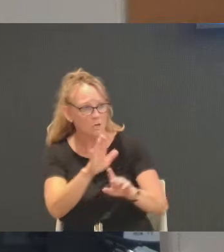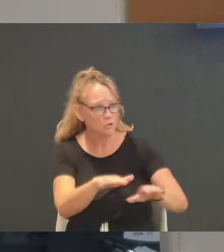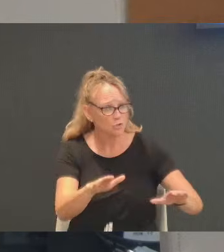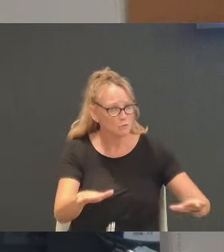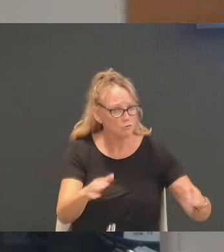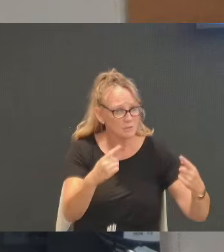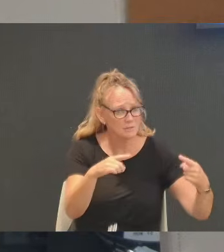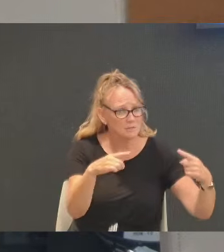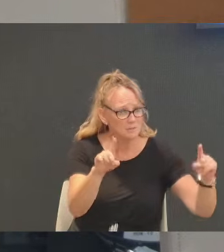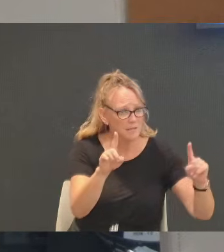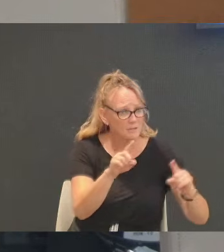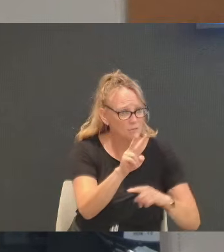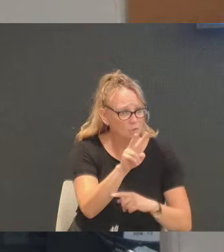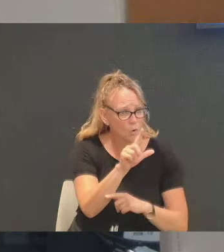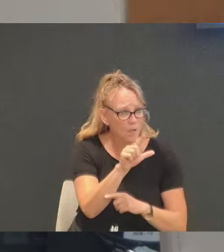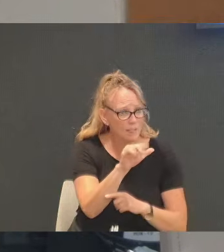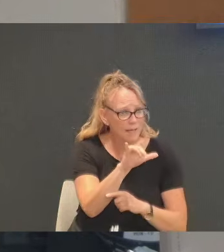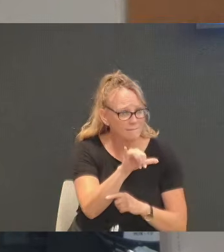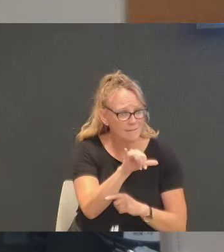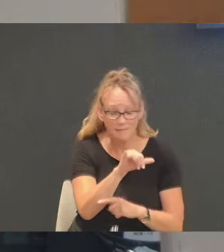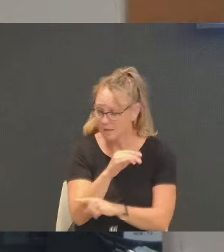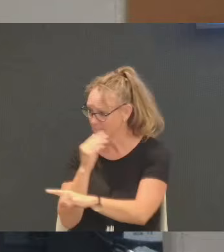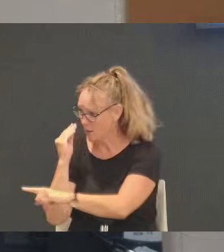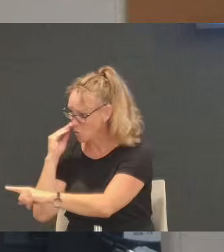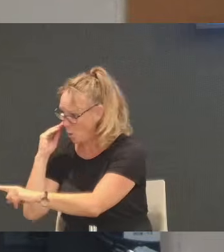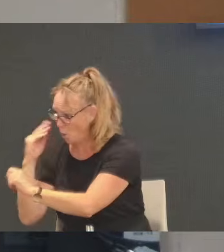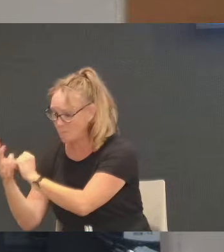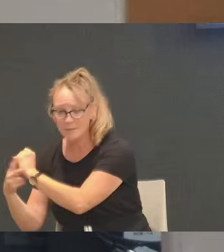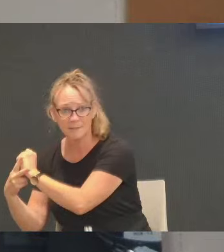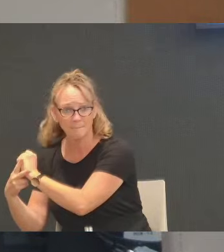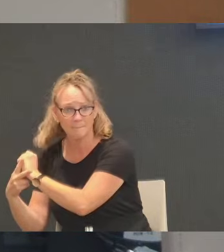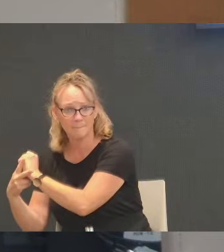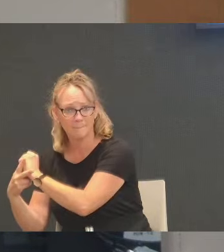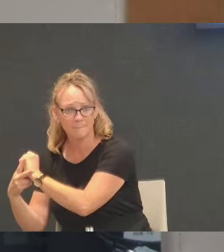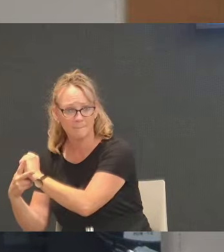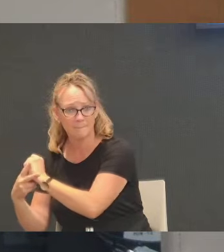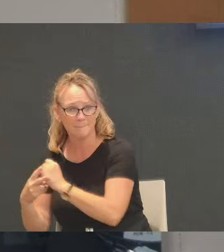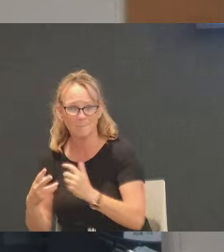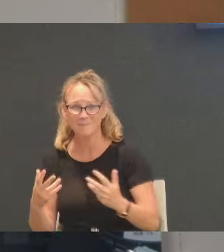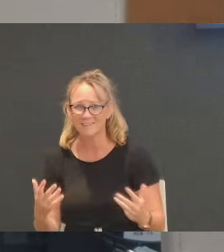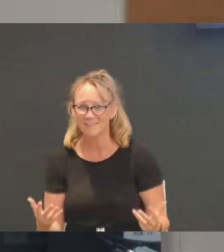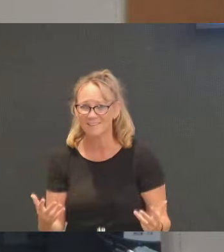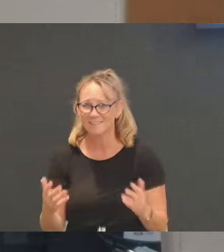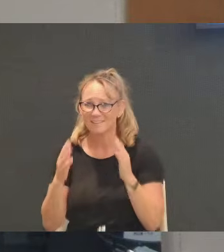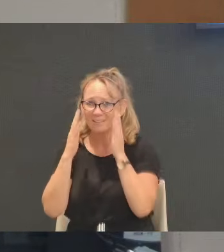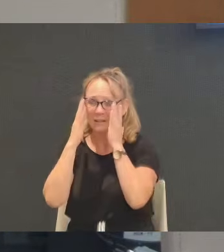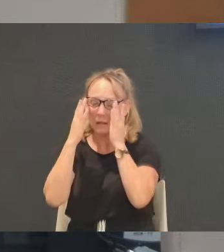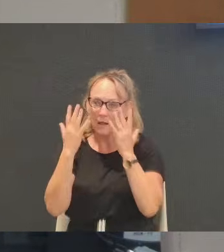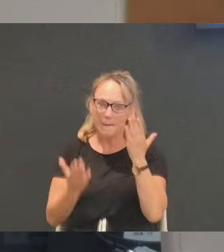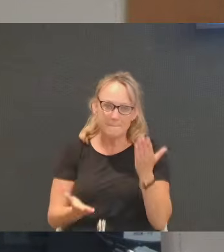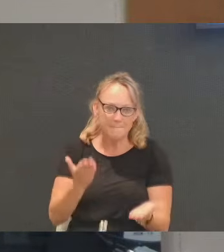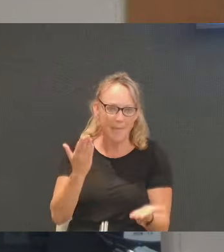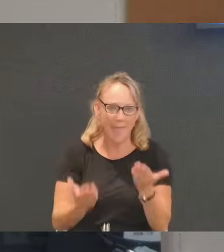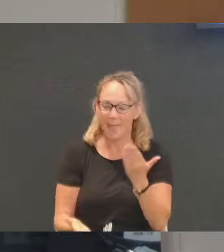we would be maybe be on a they're on a sales tax component, the stadiums, and maybe there's